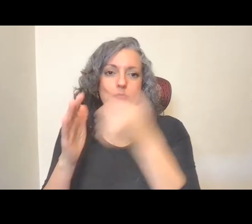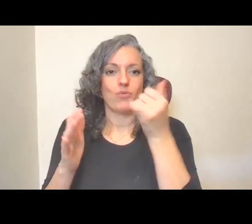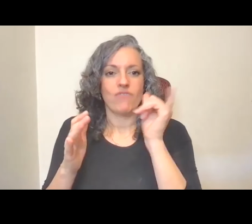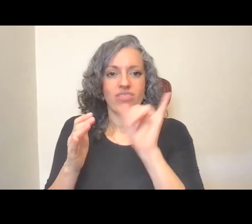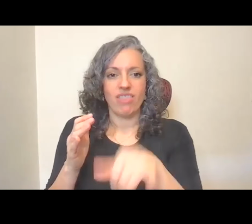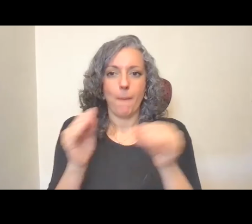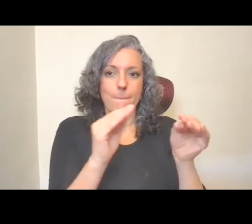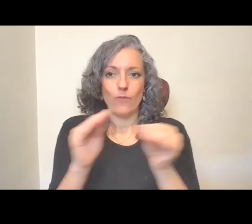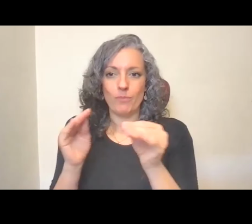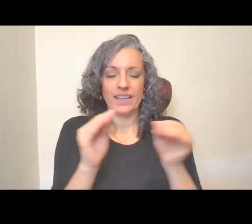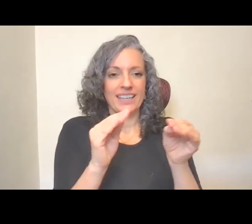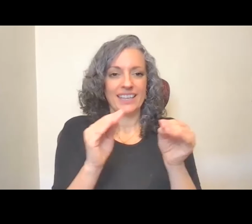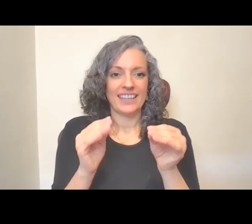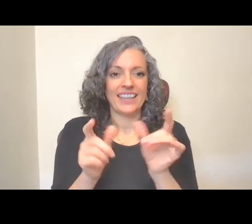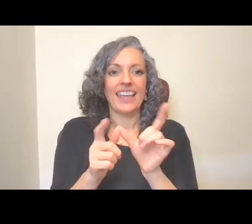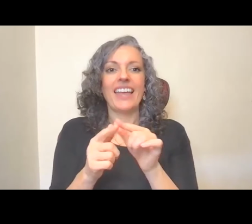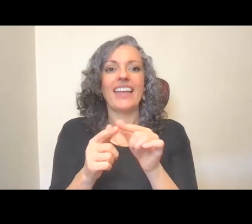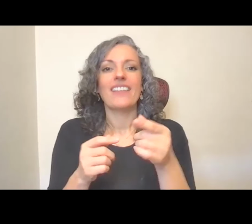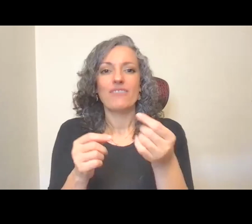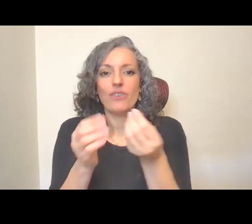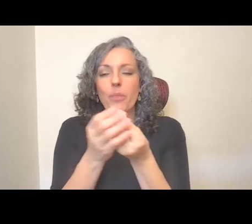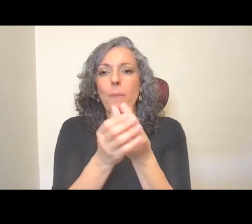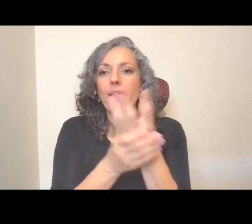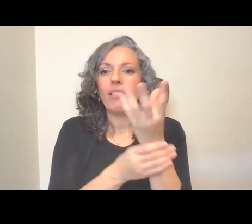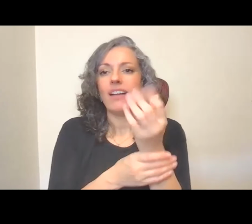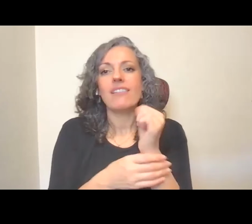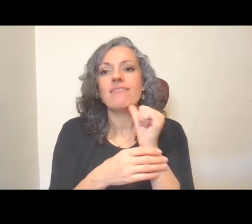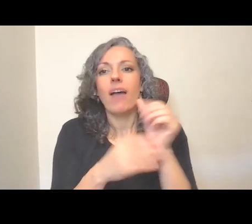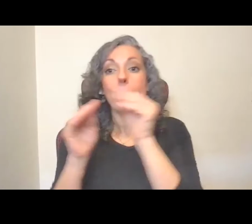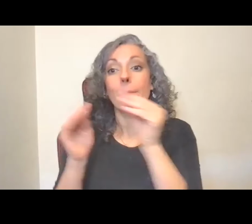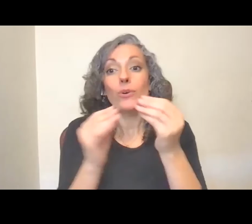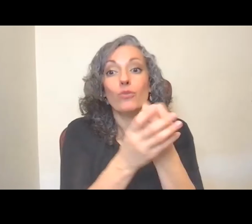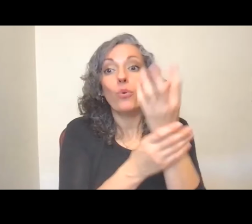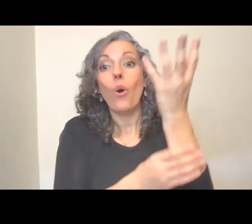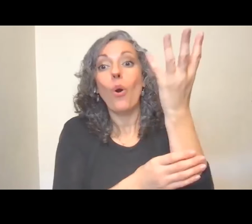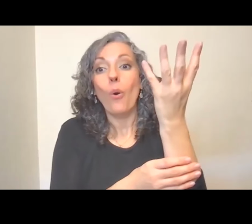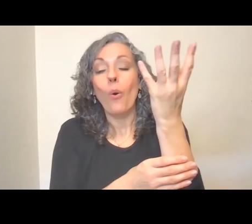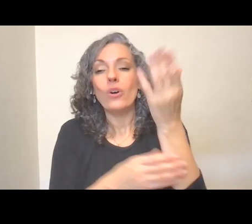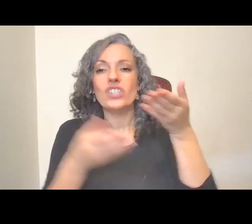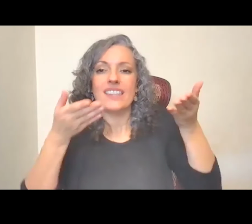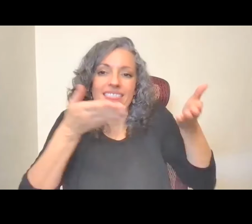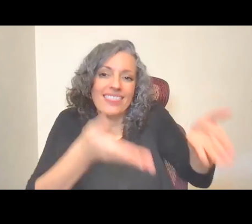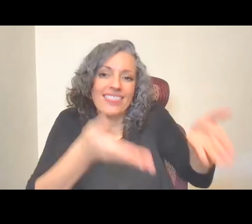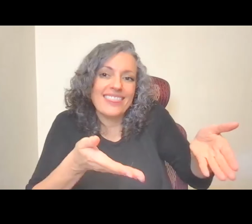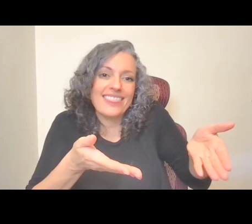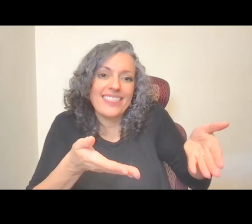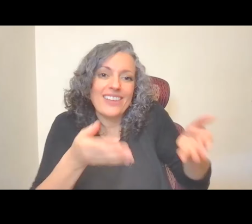and then for the little plant instead of having it grow up I just have this smooth and sleek like